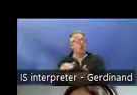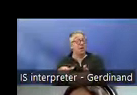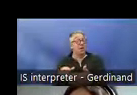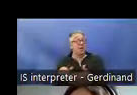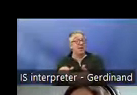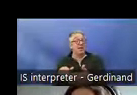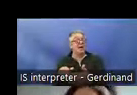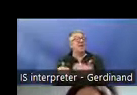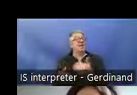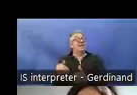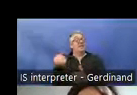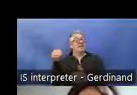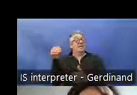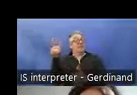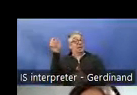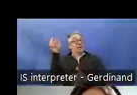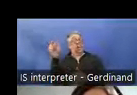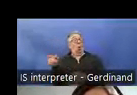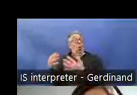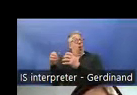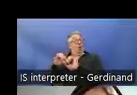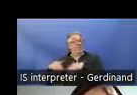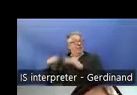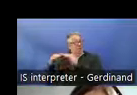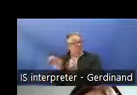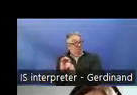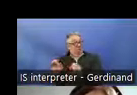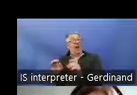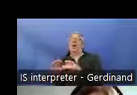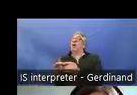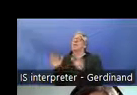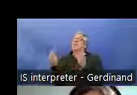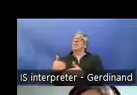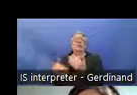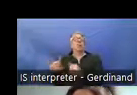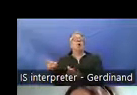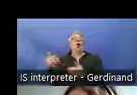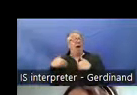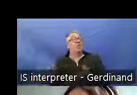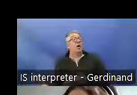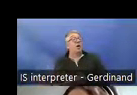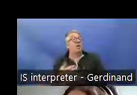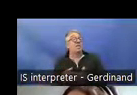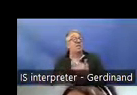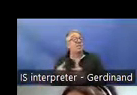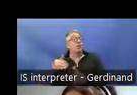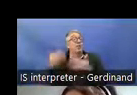disability include disability data and some compilation of guides on citizen generated